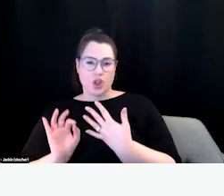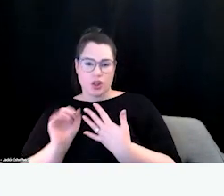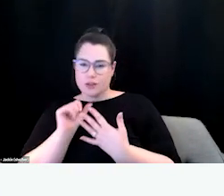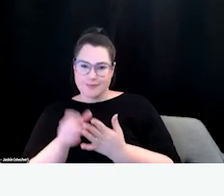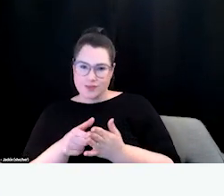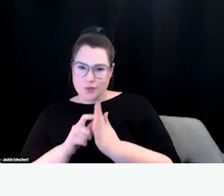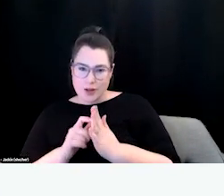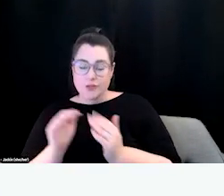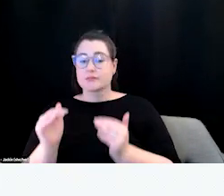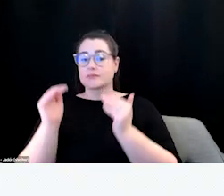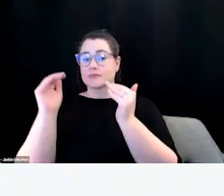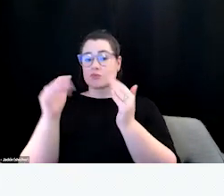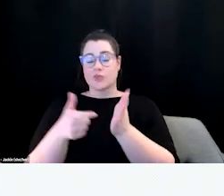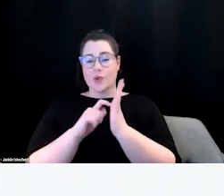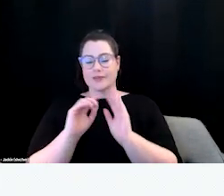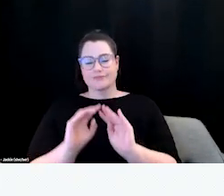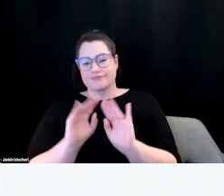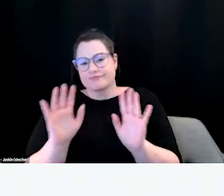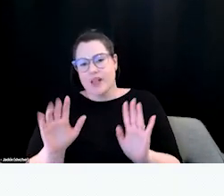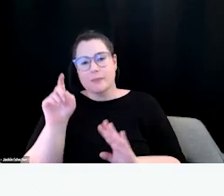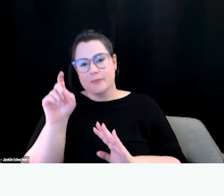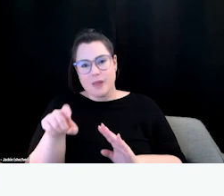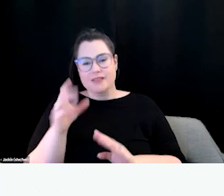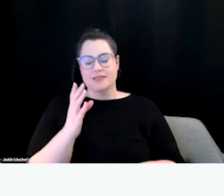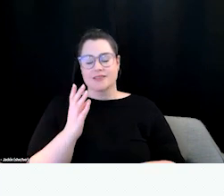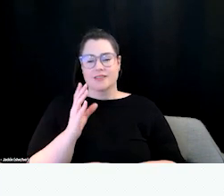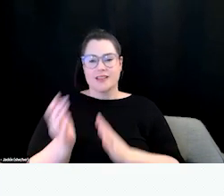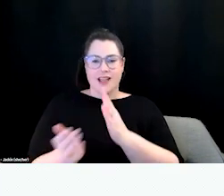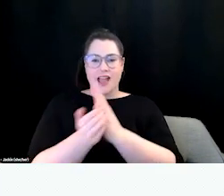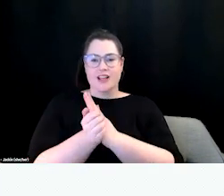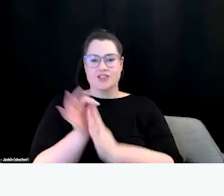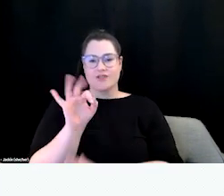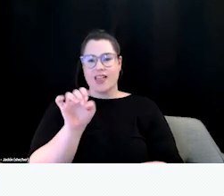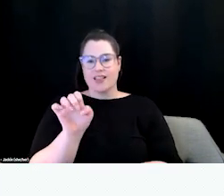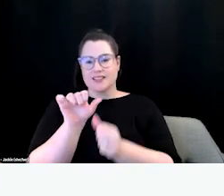You must have a file in each of these sections. The only caveat is maybe postdoc mentoring plan